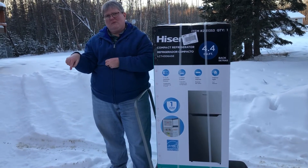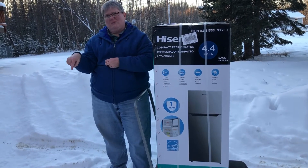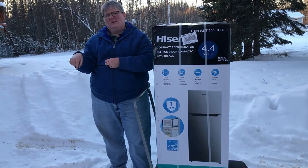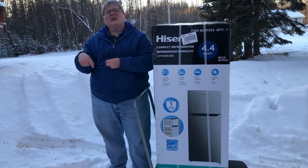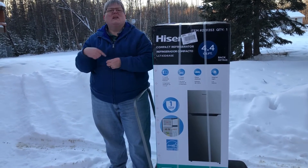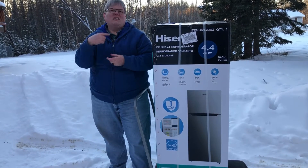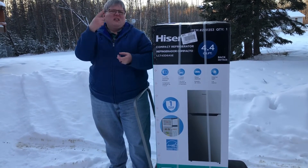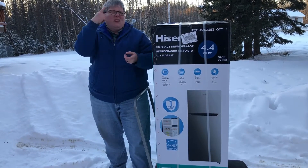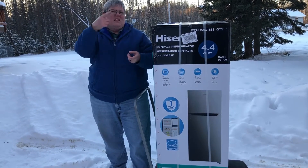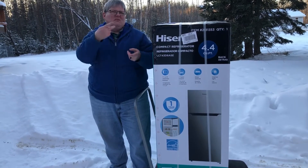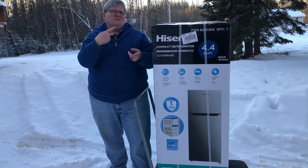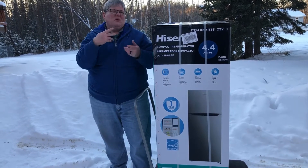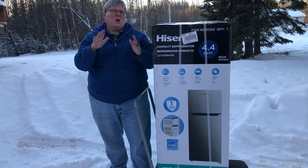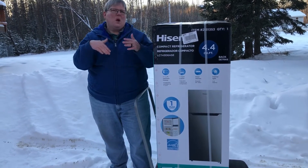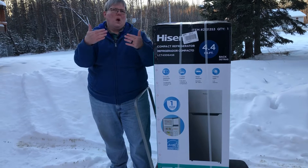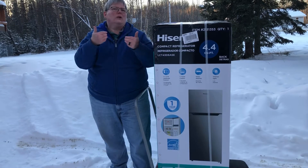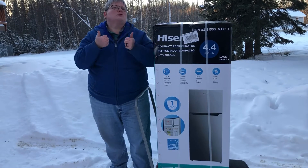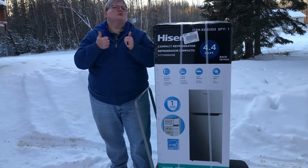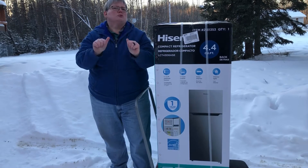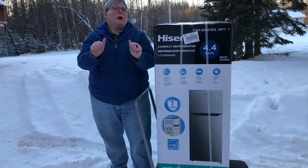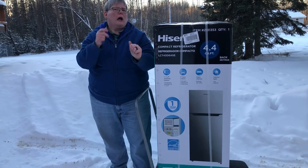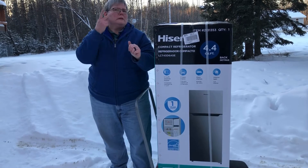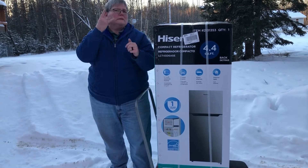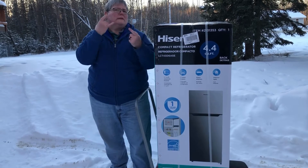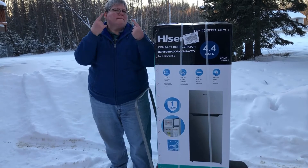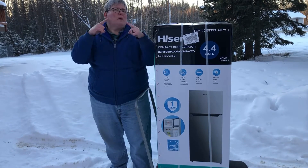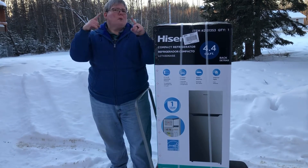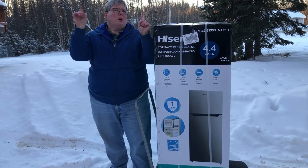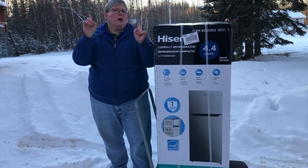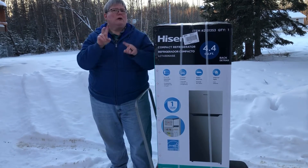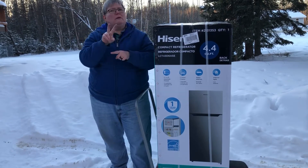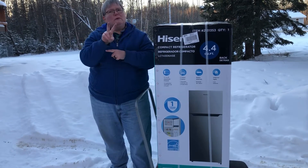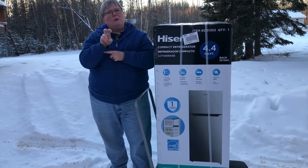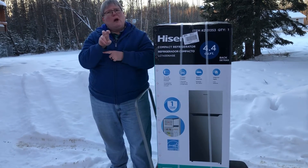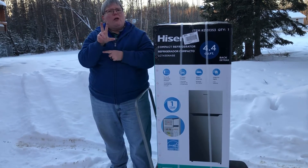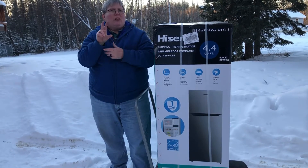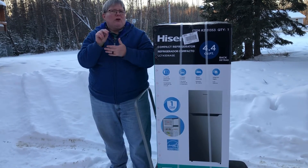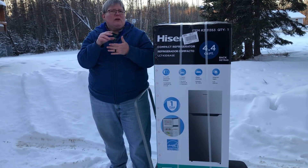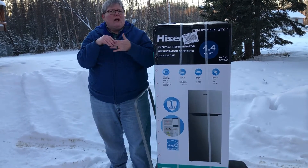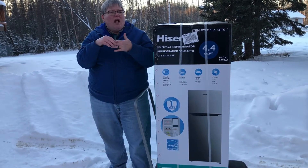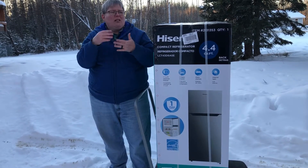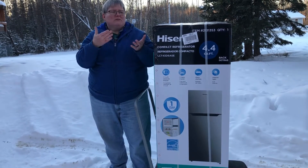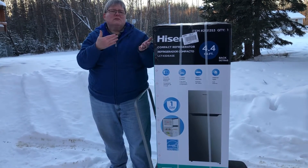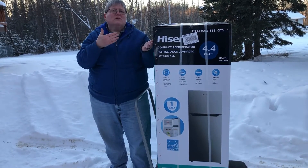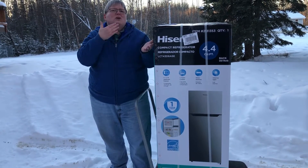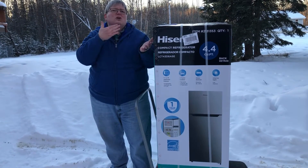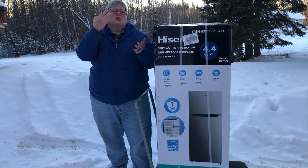we added up to the cost of one of the others. Let's just try it and see if it works. You know $230